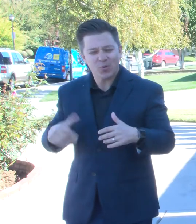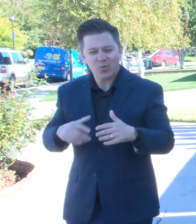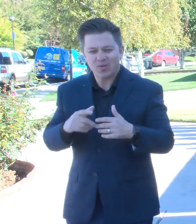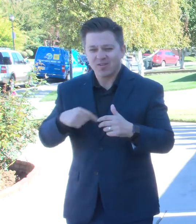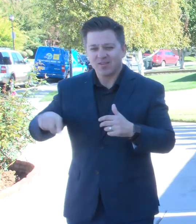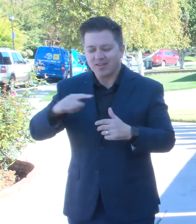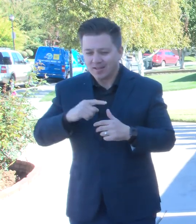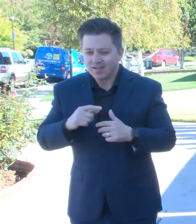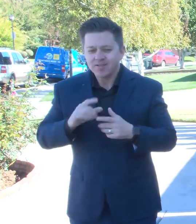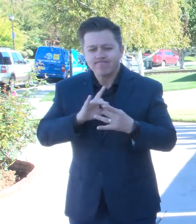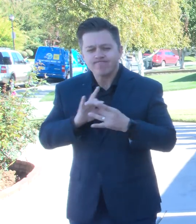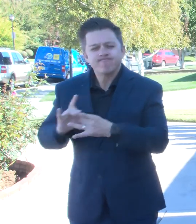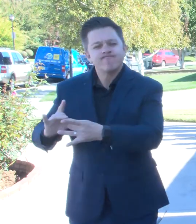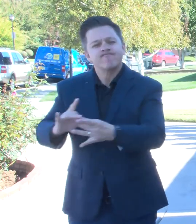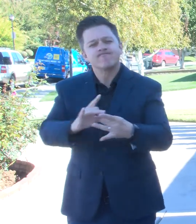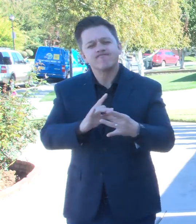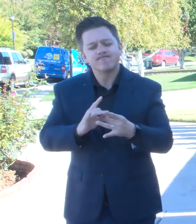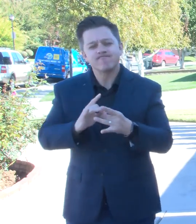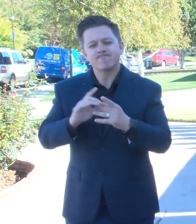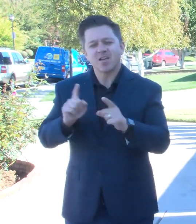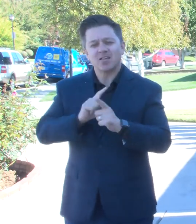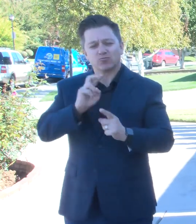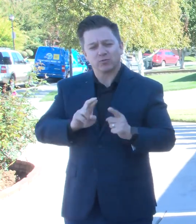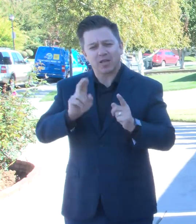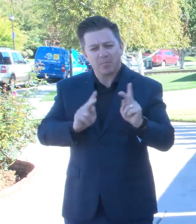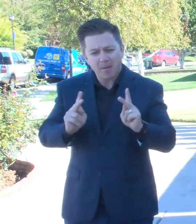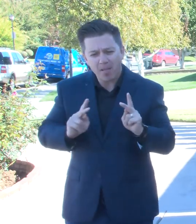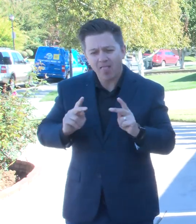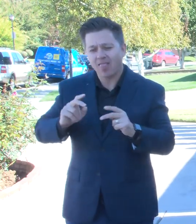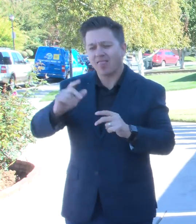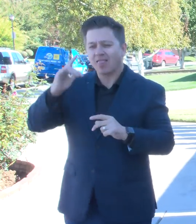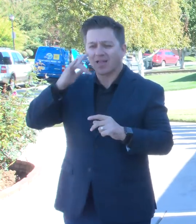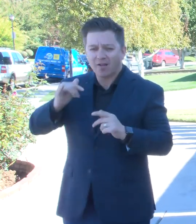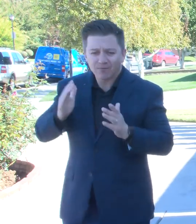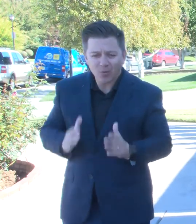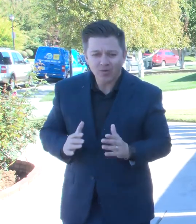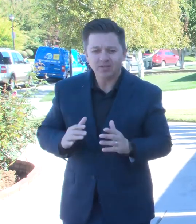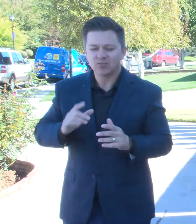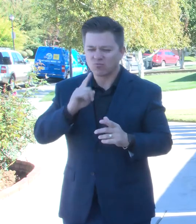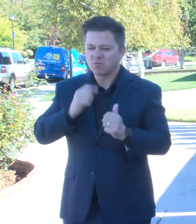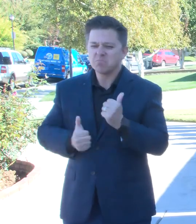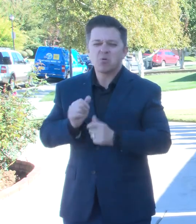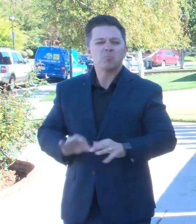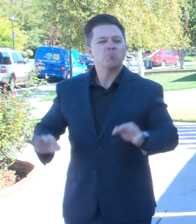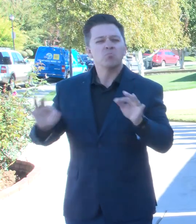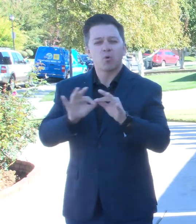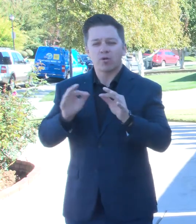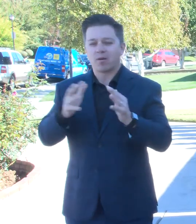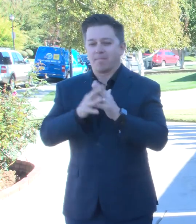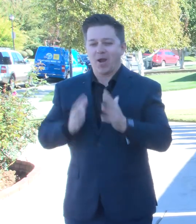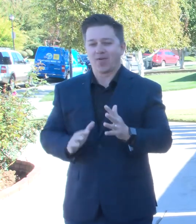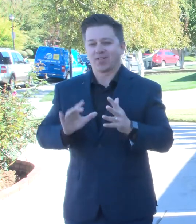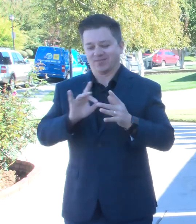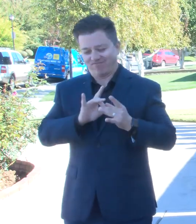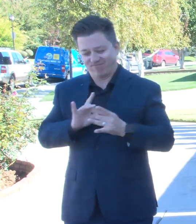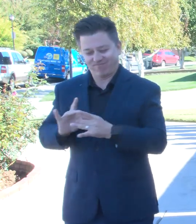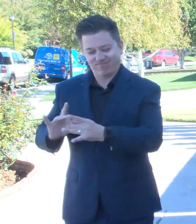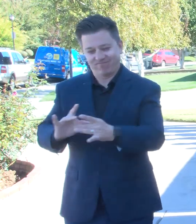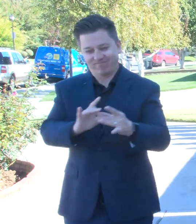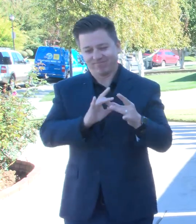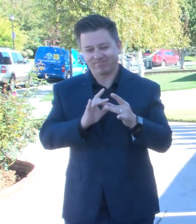riversiders we're bound as californians and most importantly i think we're bound as americans and